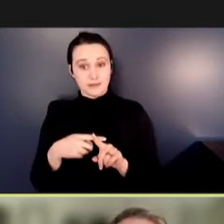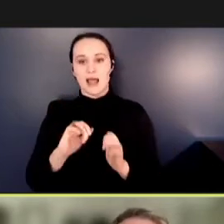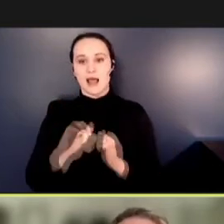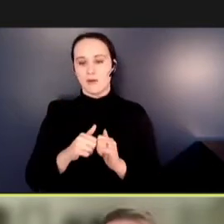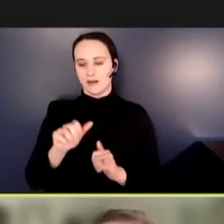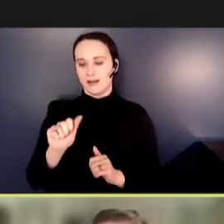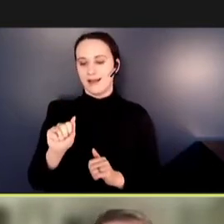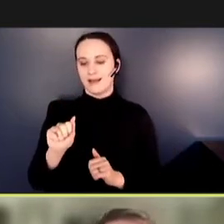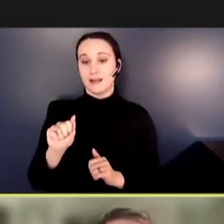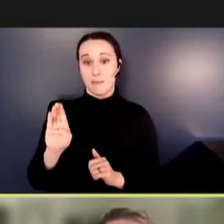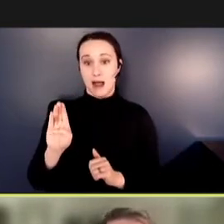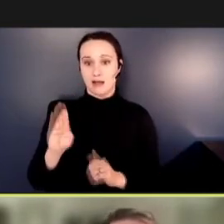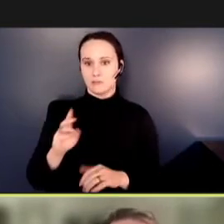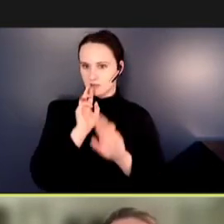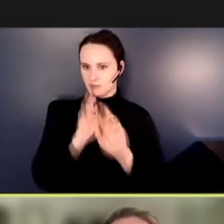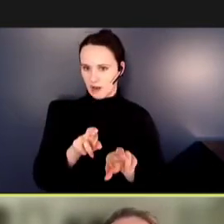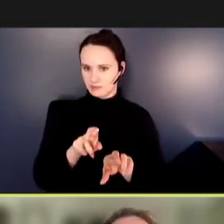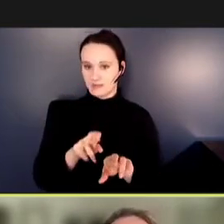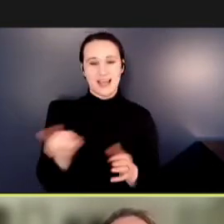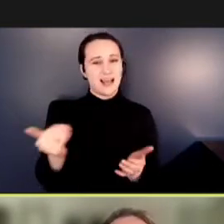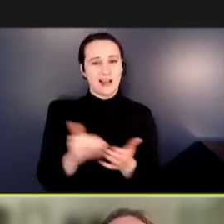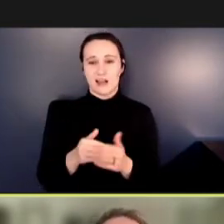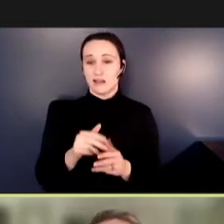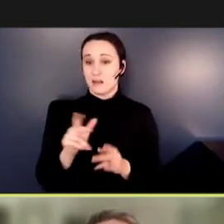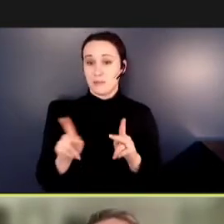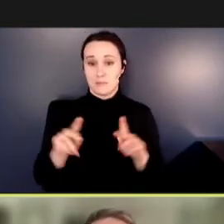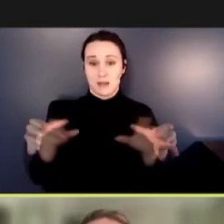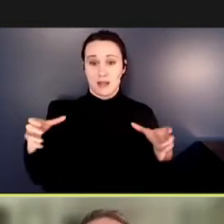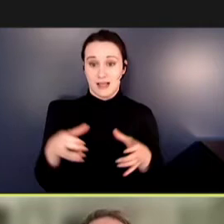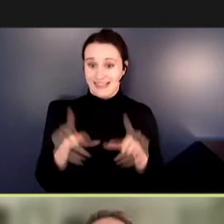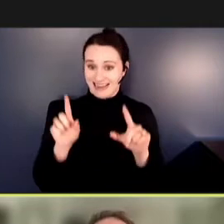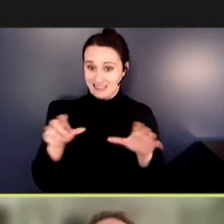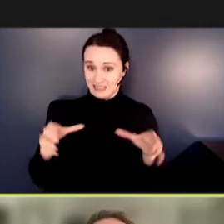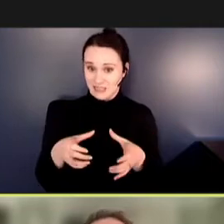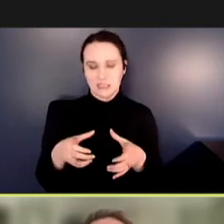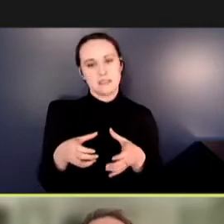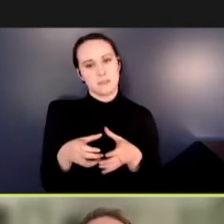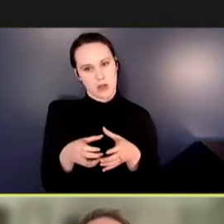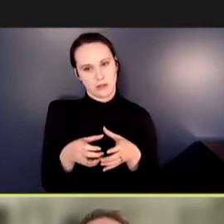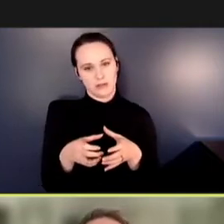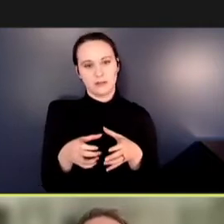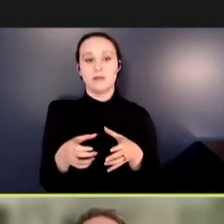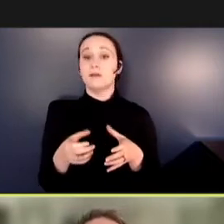And so, this was a very small cohort, but it starts to show the power of machine learning